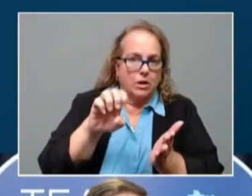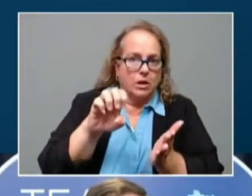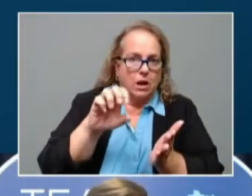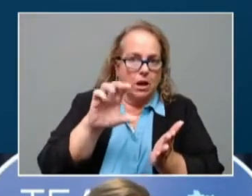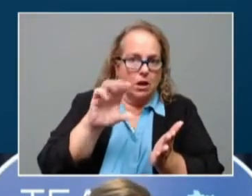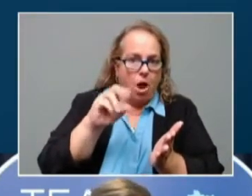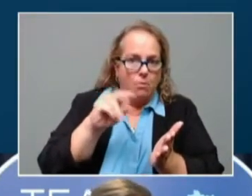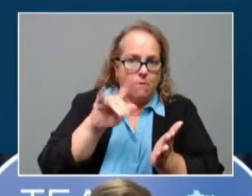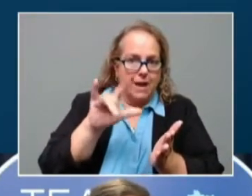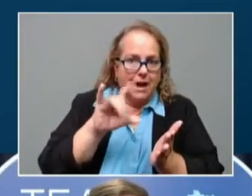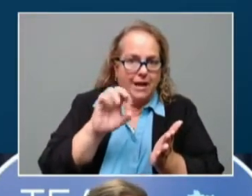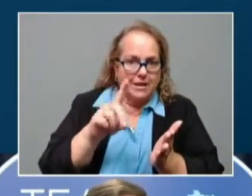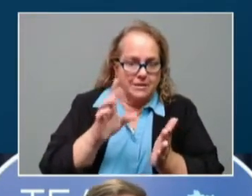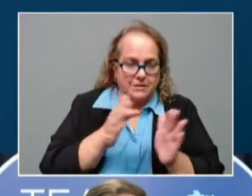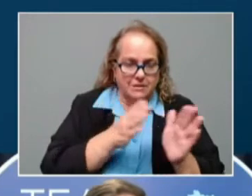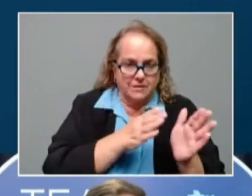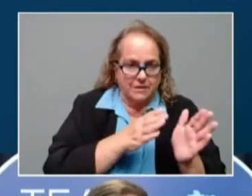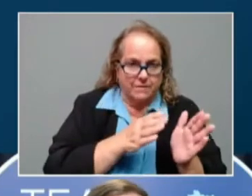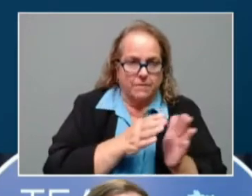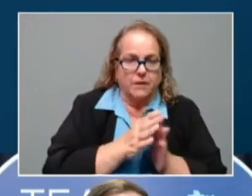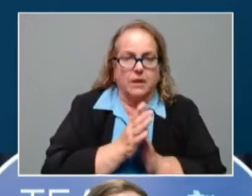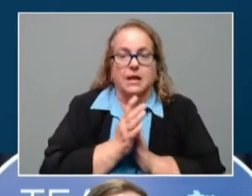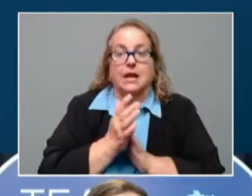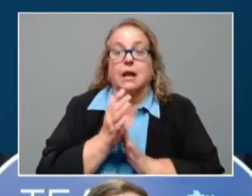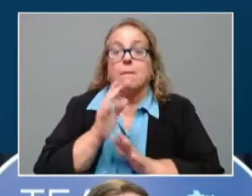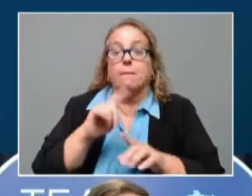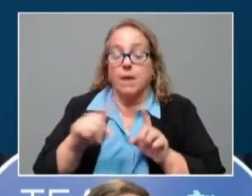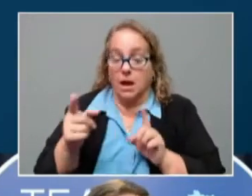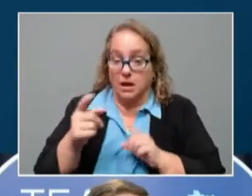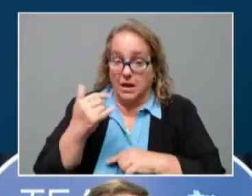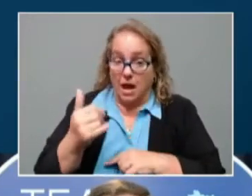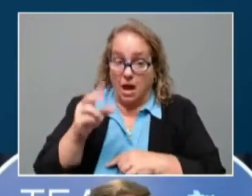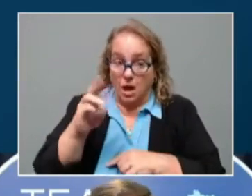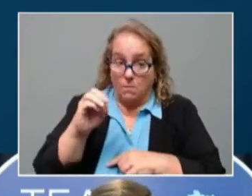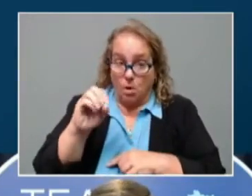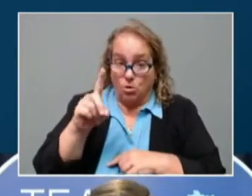I get it. But Madonna right now is proving to be the most effective